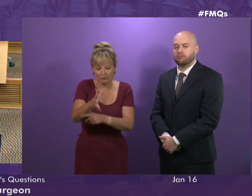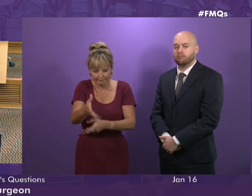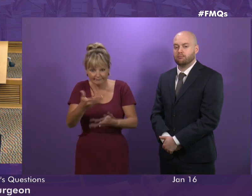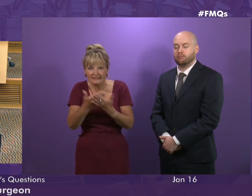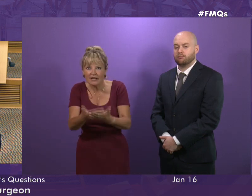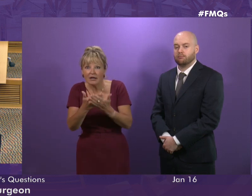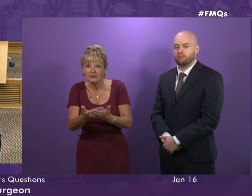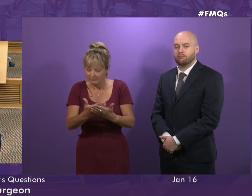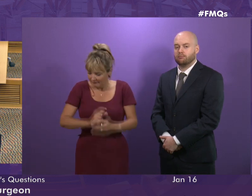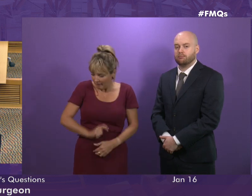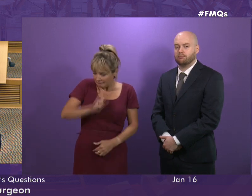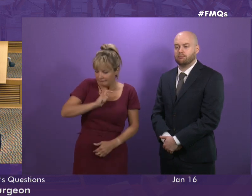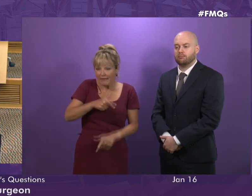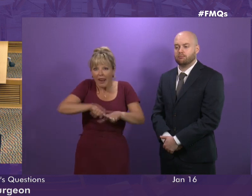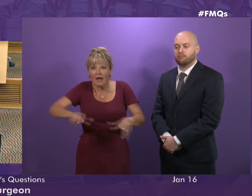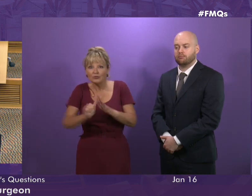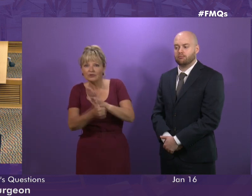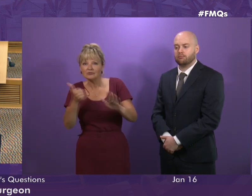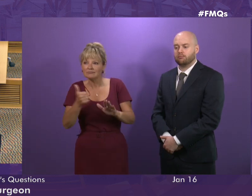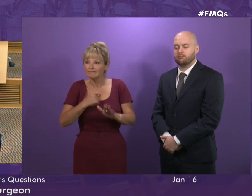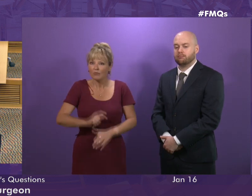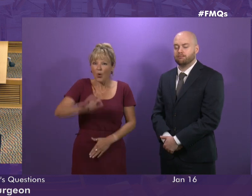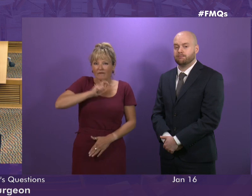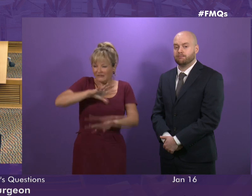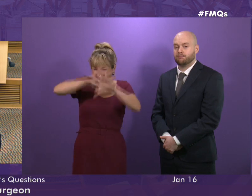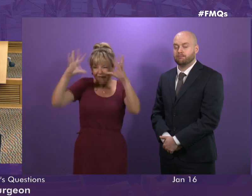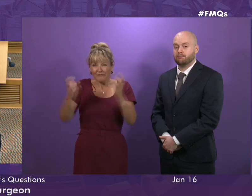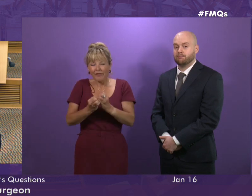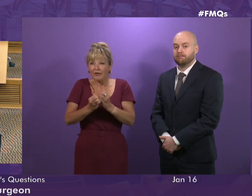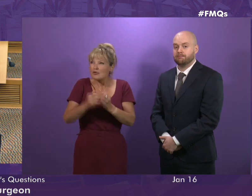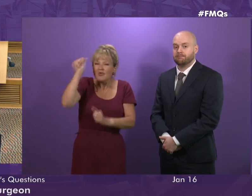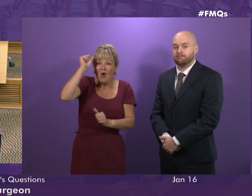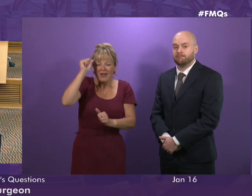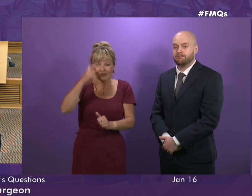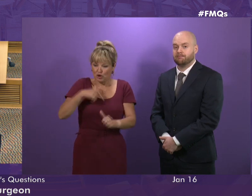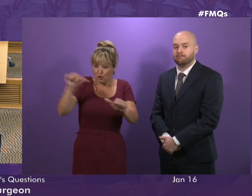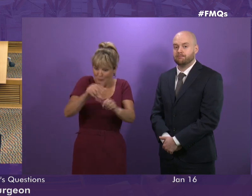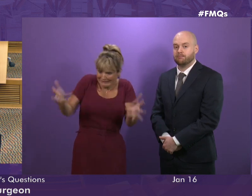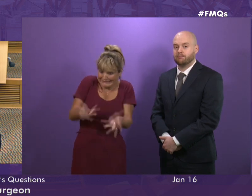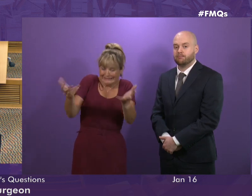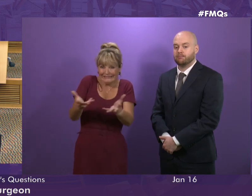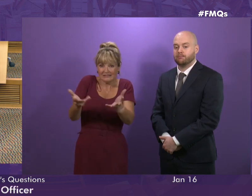and improve language skills should be championed and certainly not abandoned.